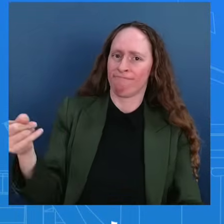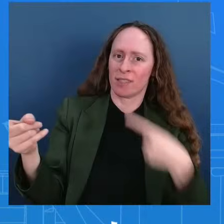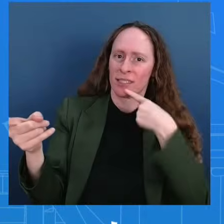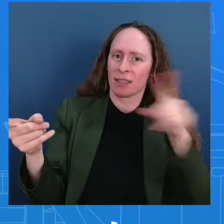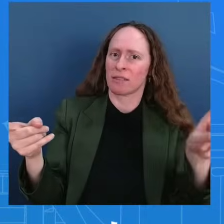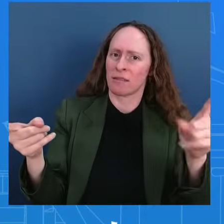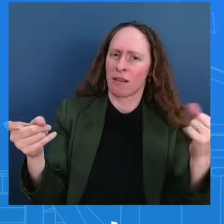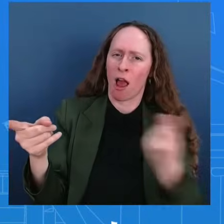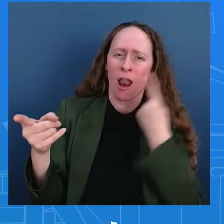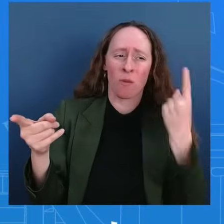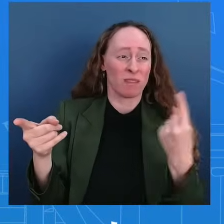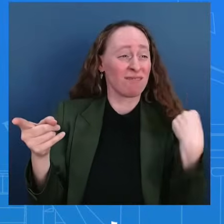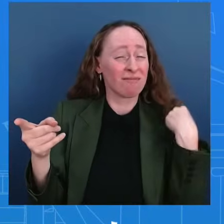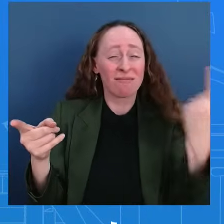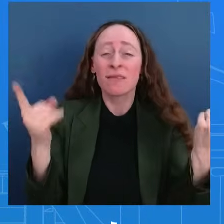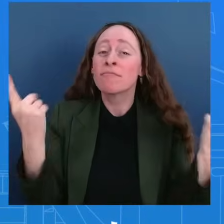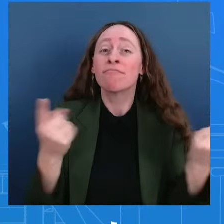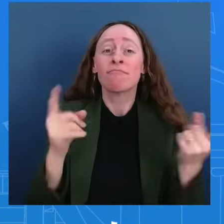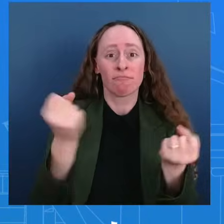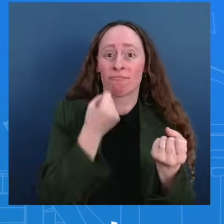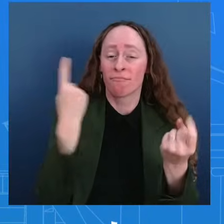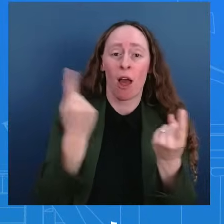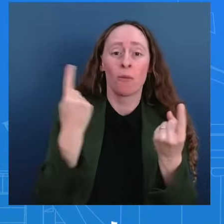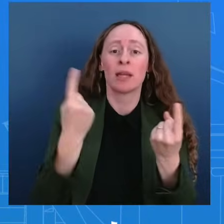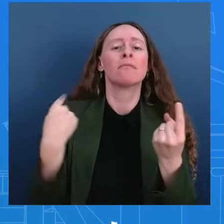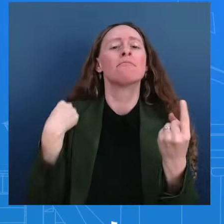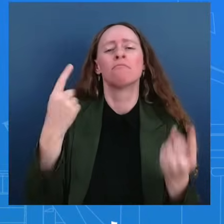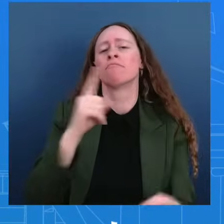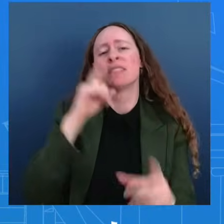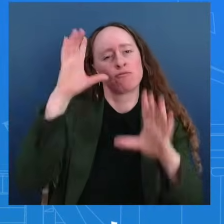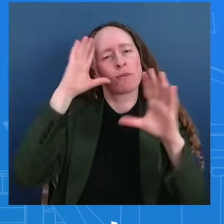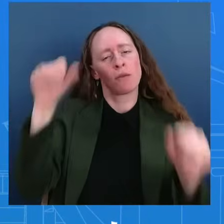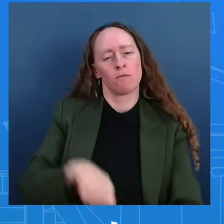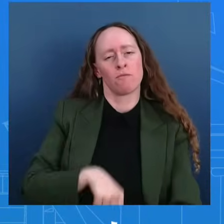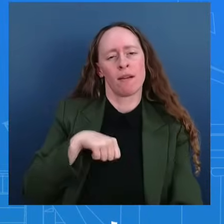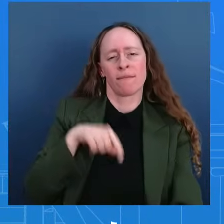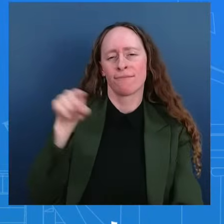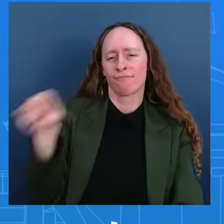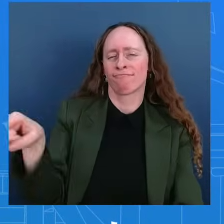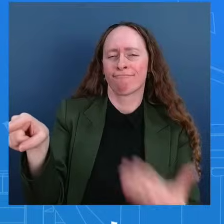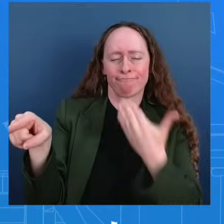and he could not be more proud of her as he is today. I think what she -- what he laid out yesterday --